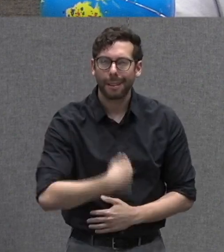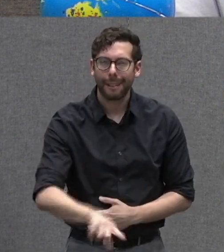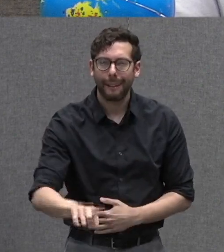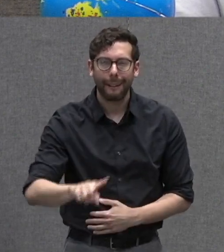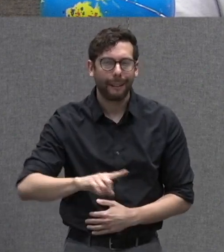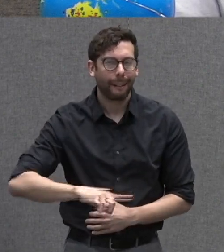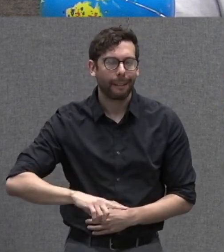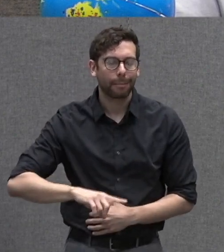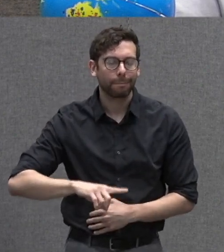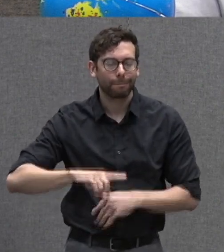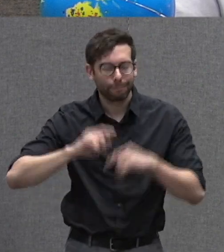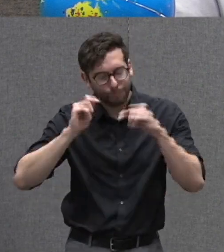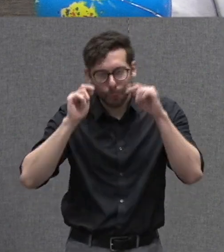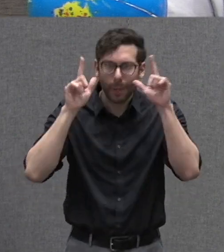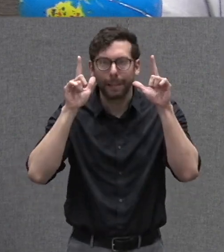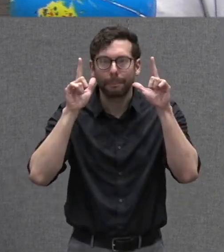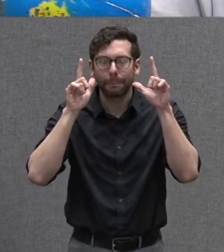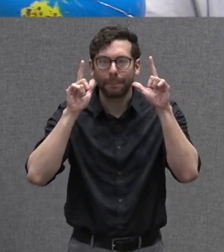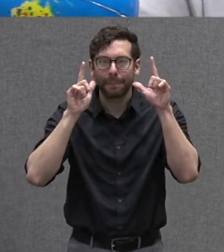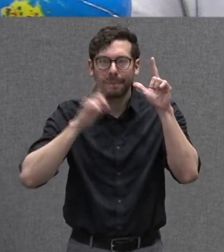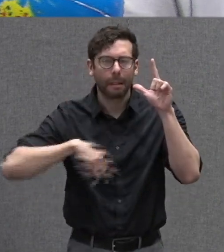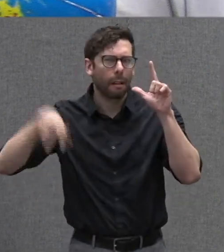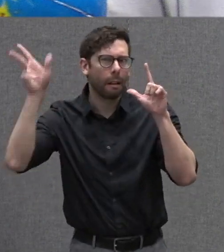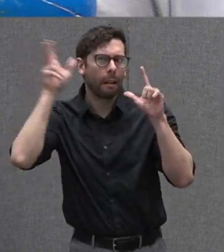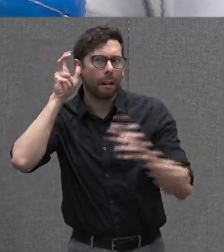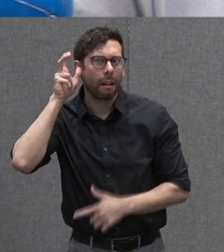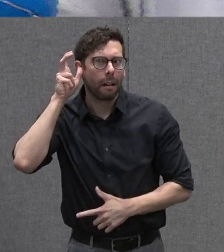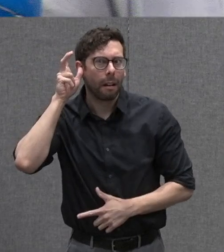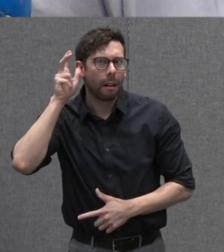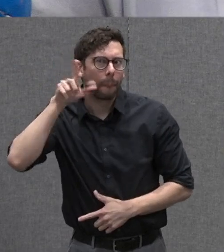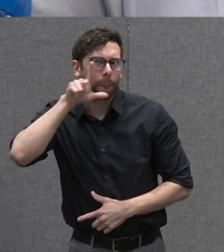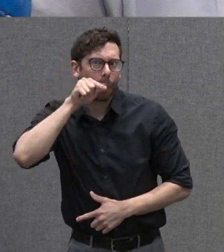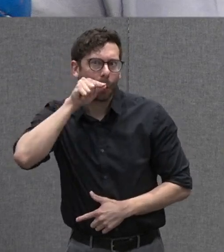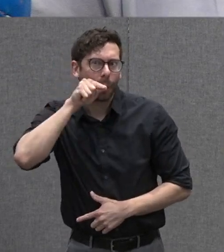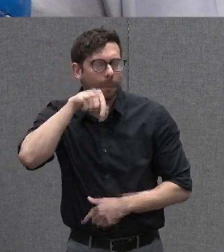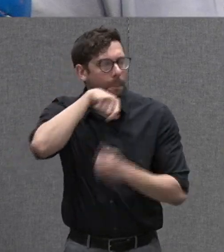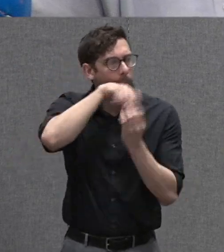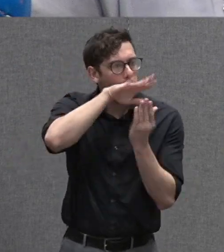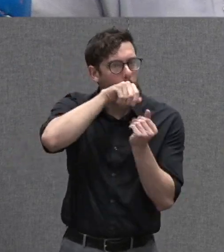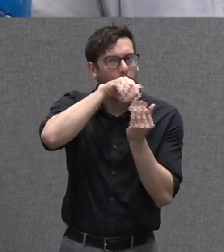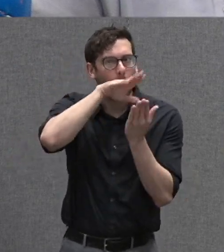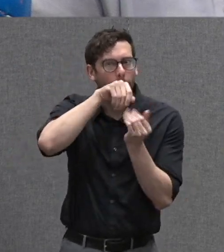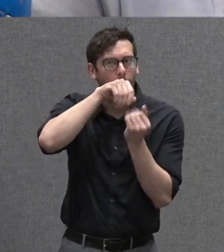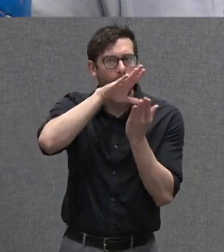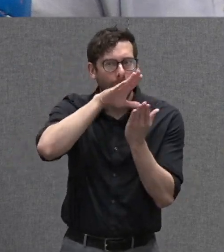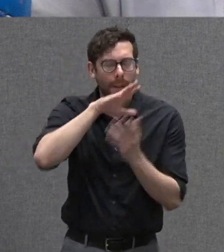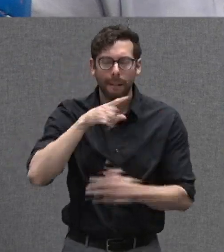'cause I hear the birds chirping in the window, I go outside and I can hear them,